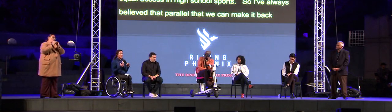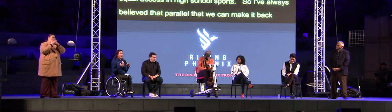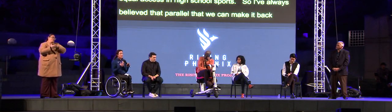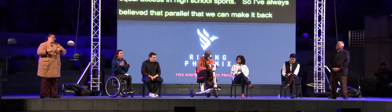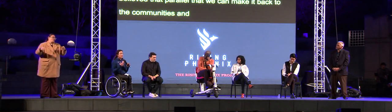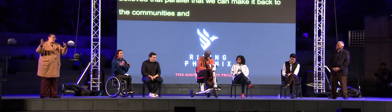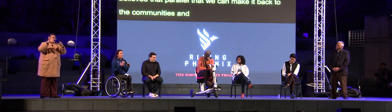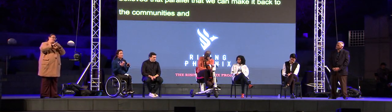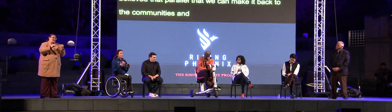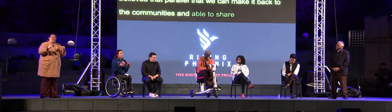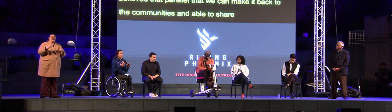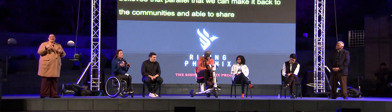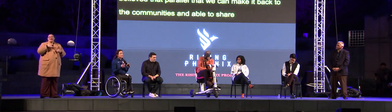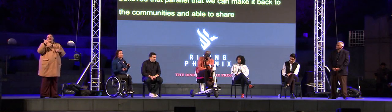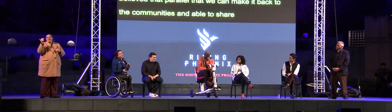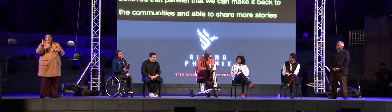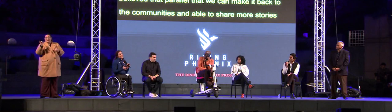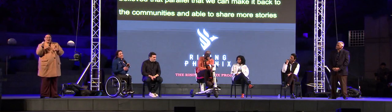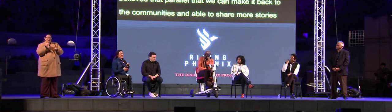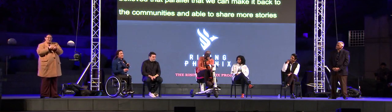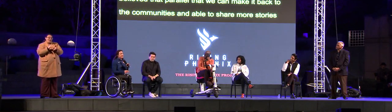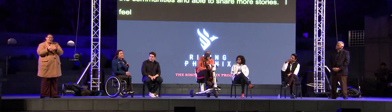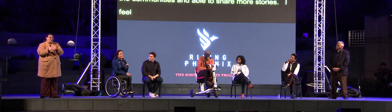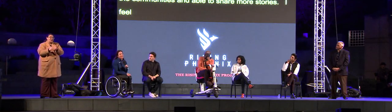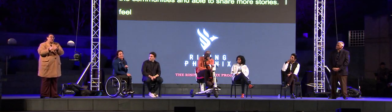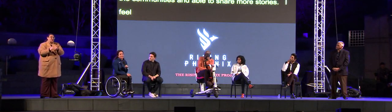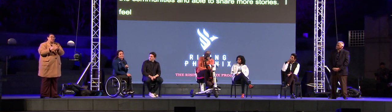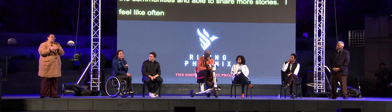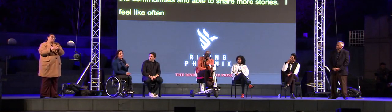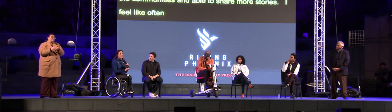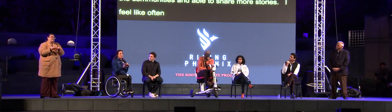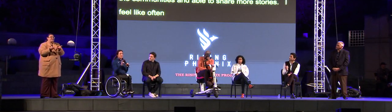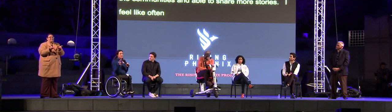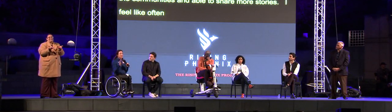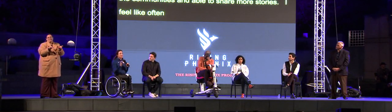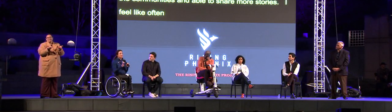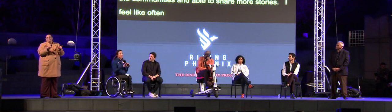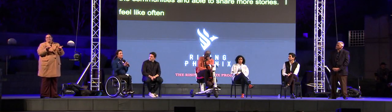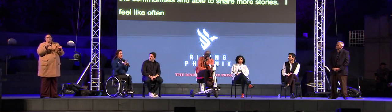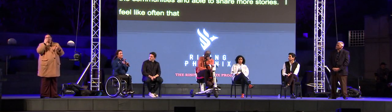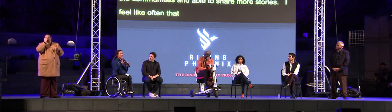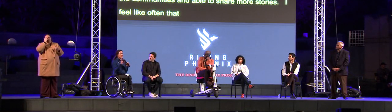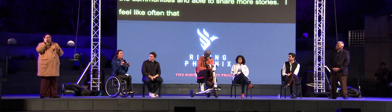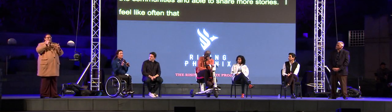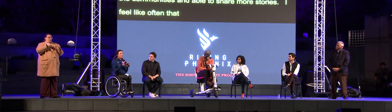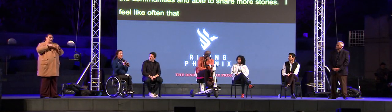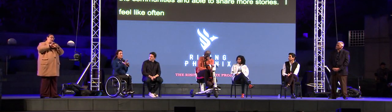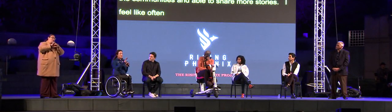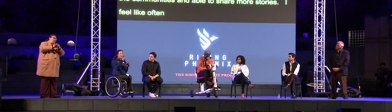But I feel like, often, that people can relate and see